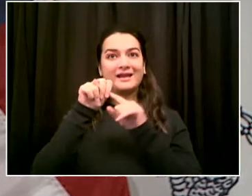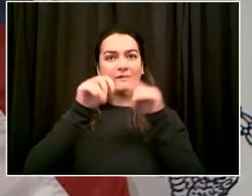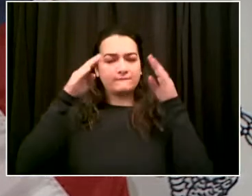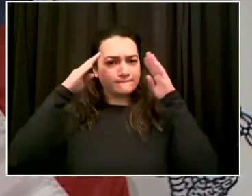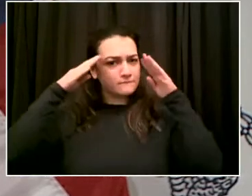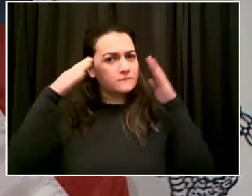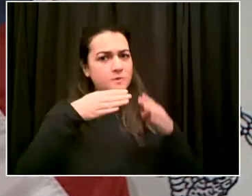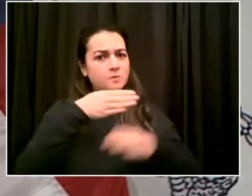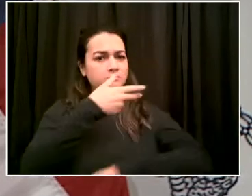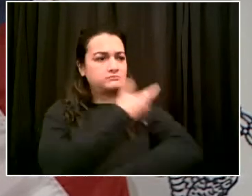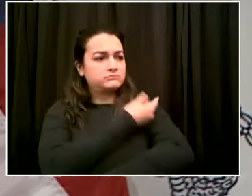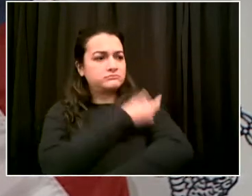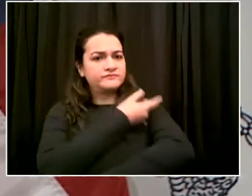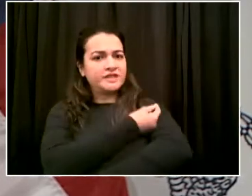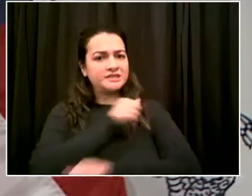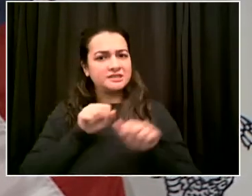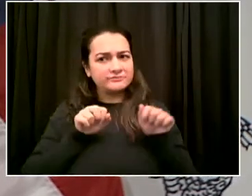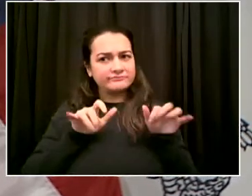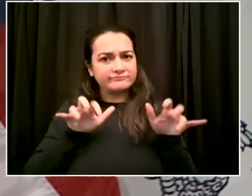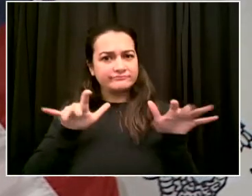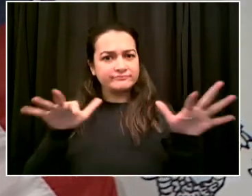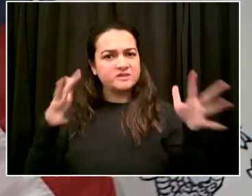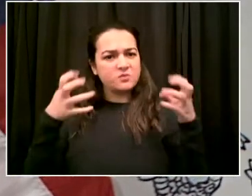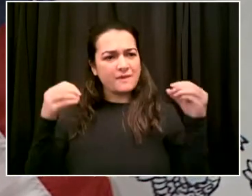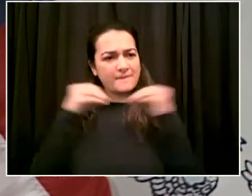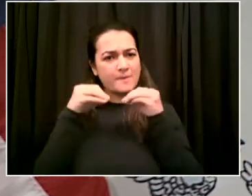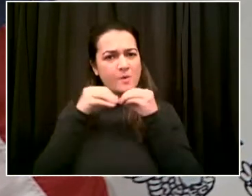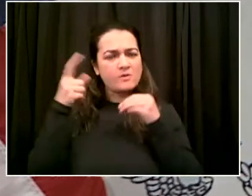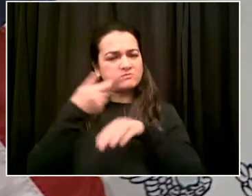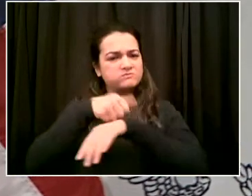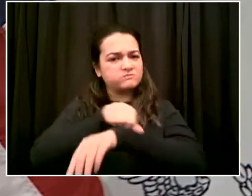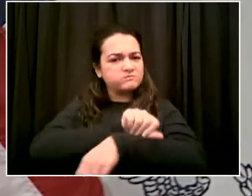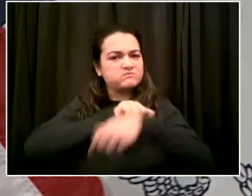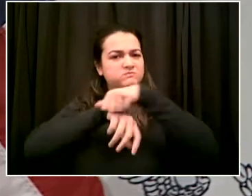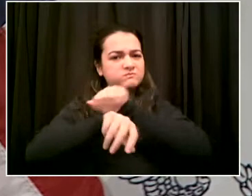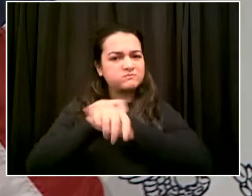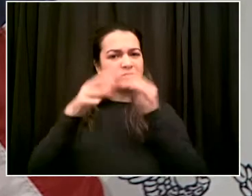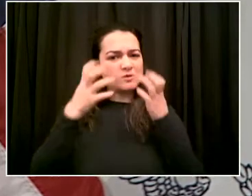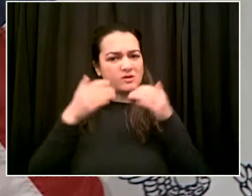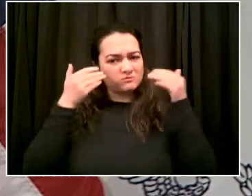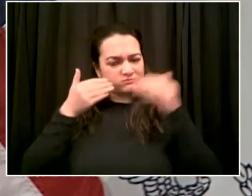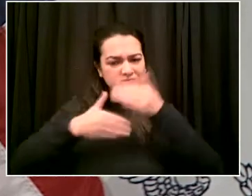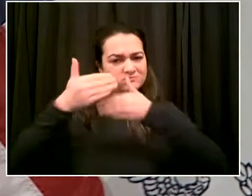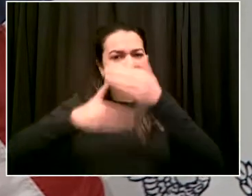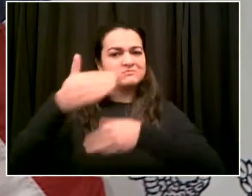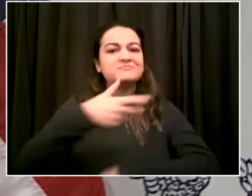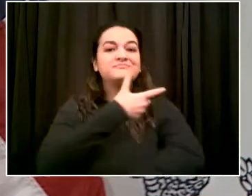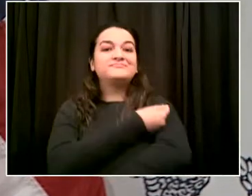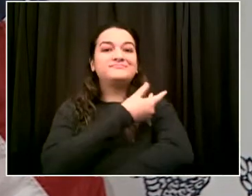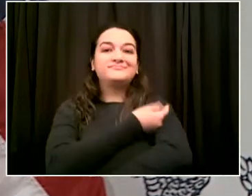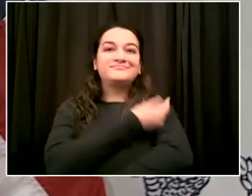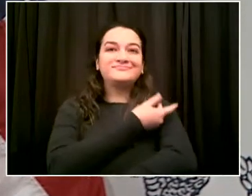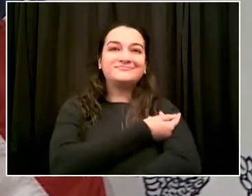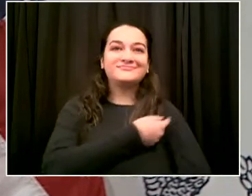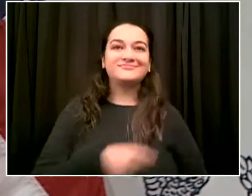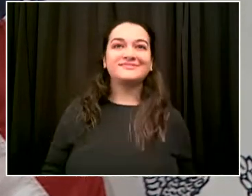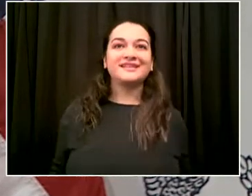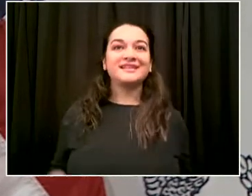AMERICANS AT A RECORD RATE CALLING FOR 100 MILLION DOSES TO BE GIVEN IN HIS